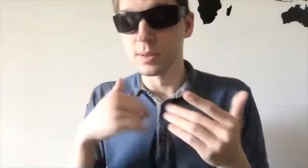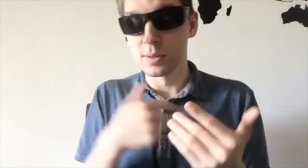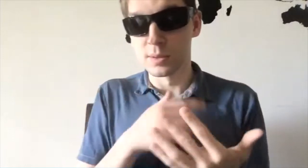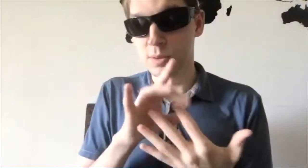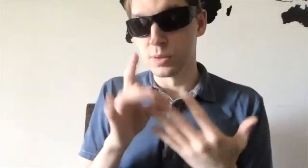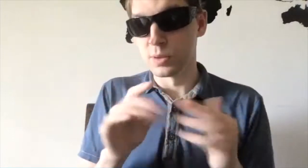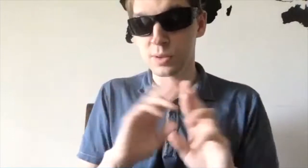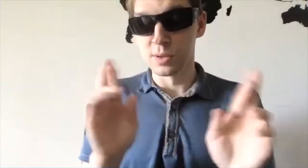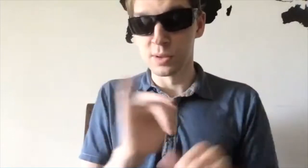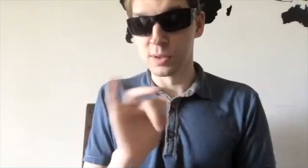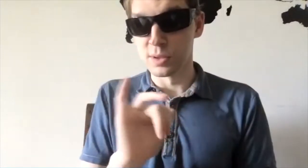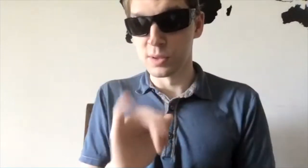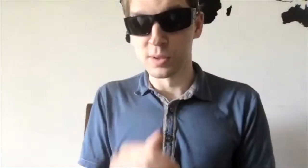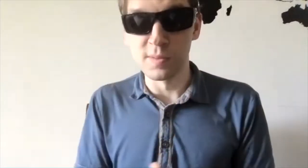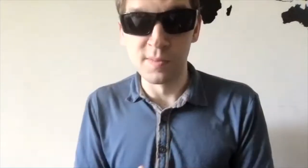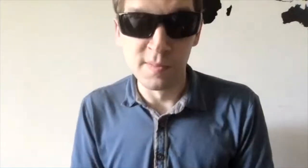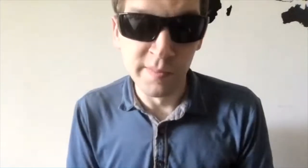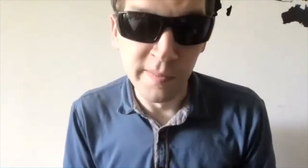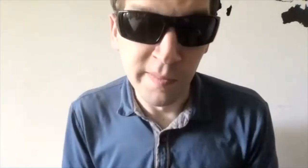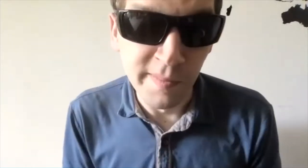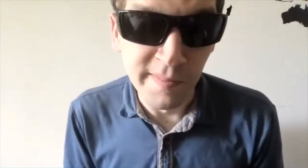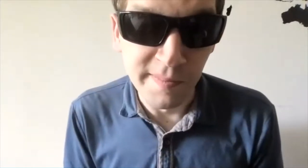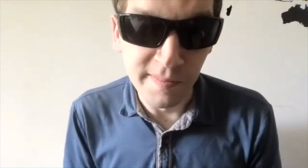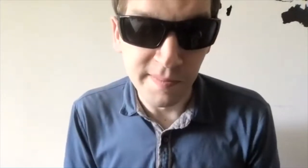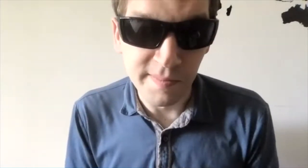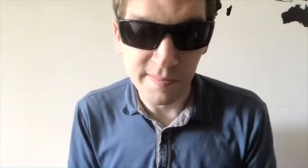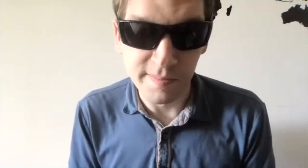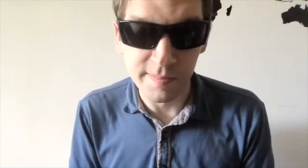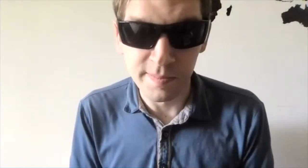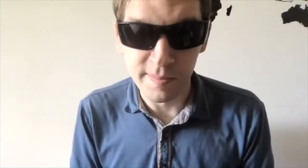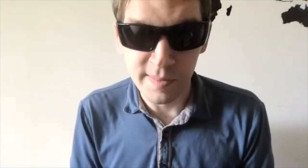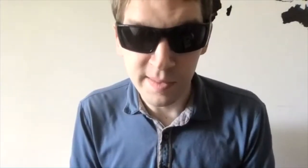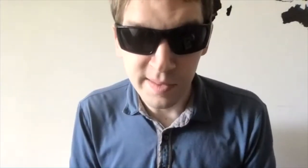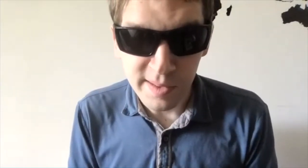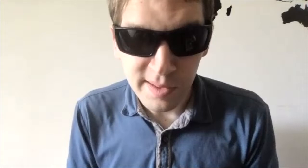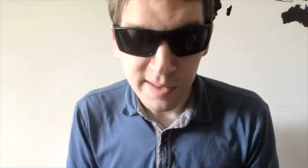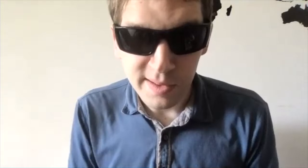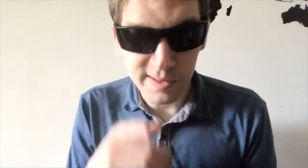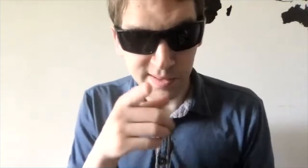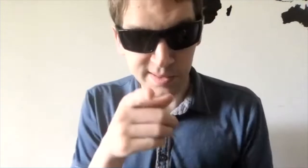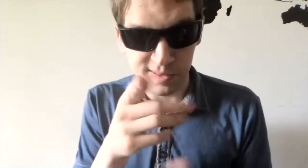help me set up different settings so I can see easier. So that's what a co-facilitator would do.